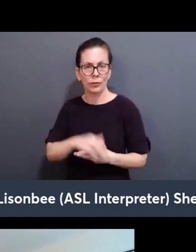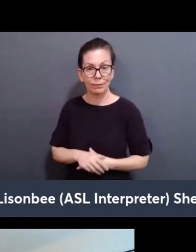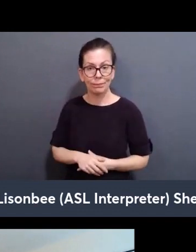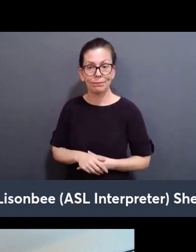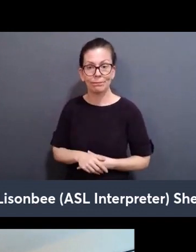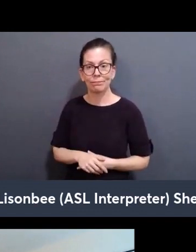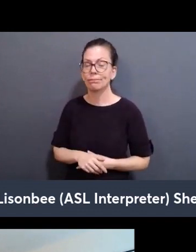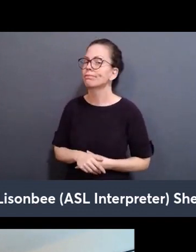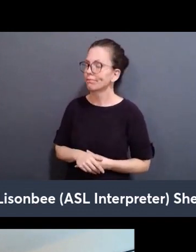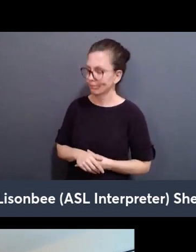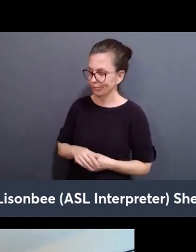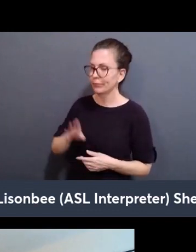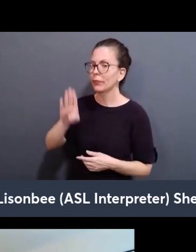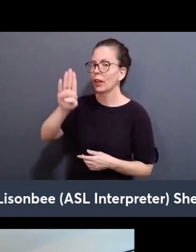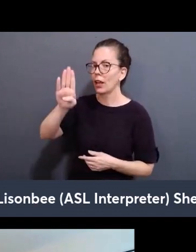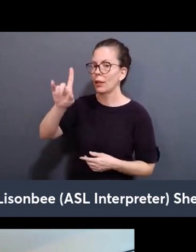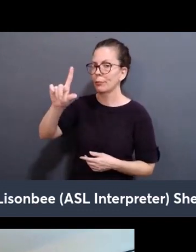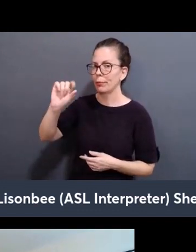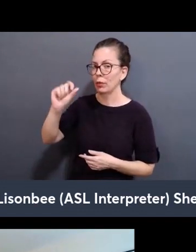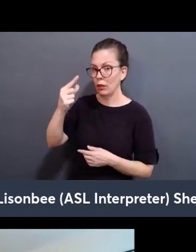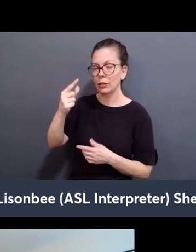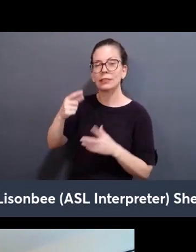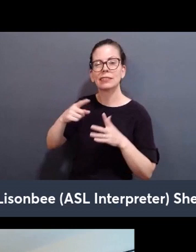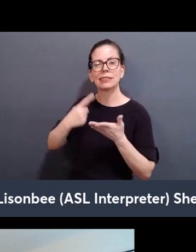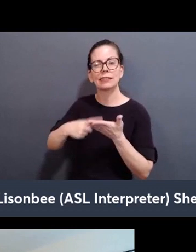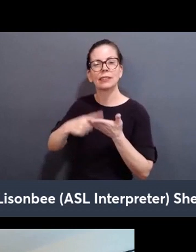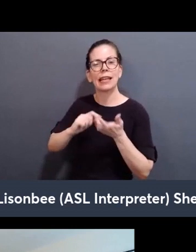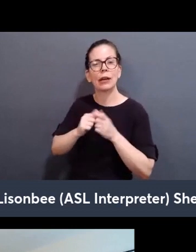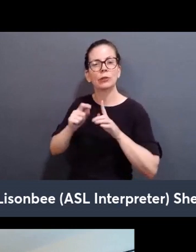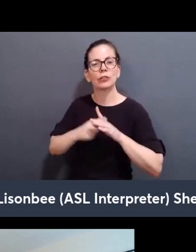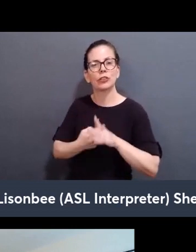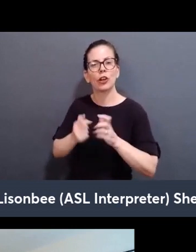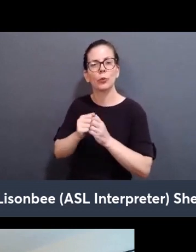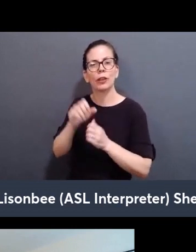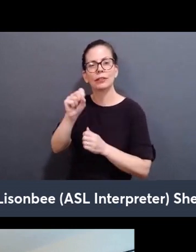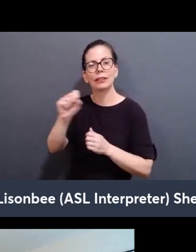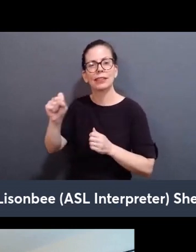There is a blog which talks about how to get started with StackSets. So I will post it on the channel